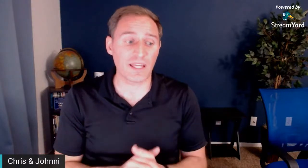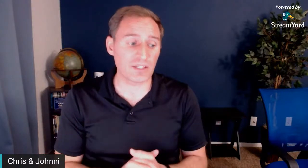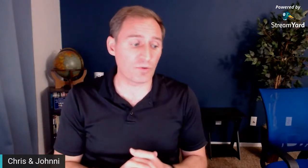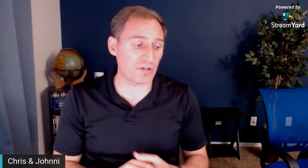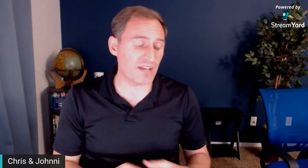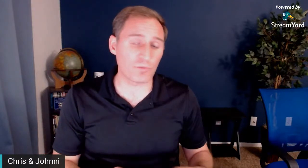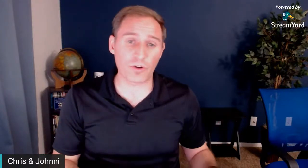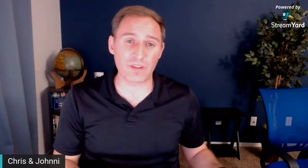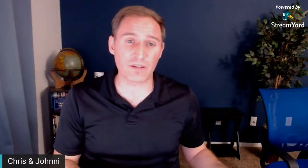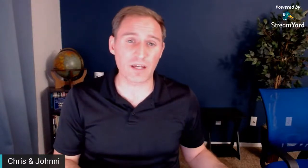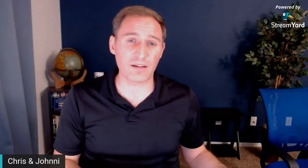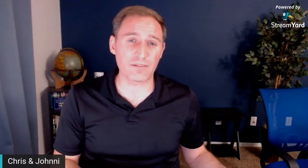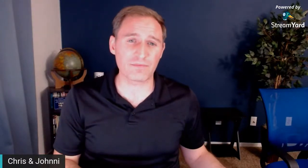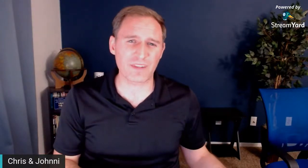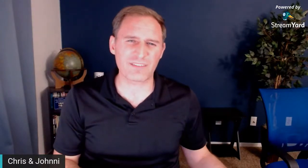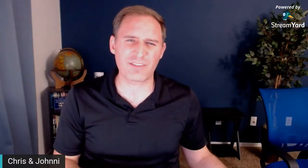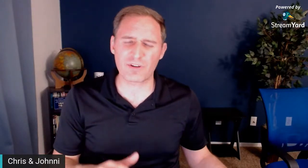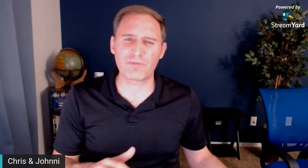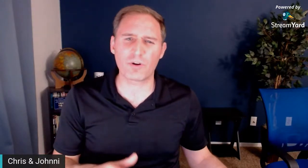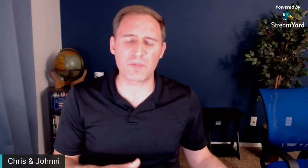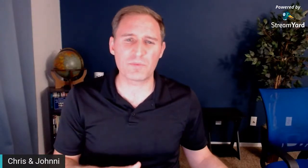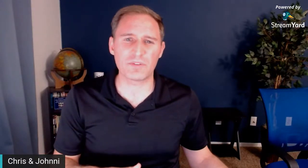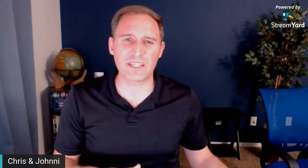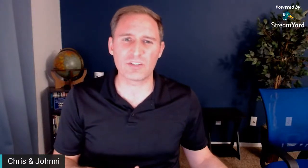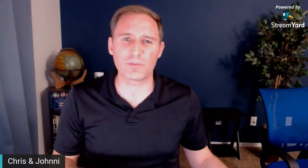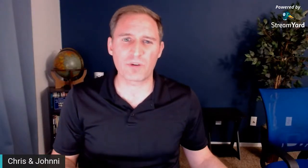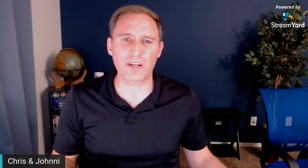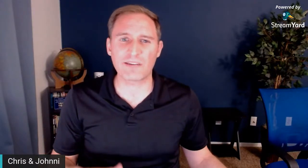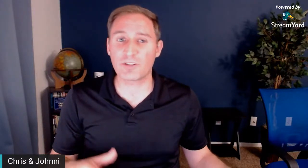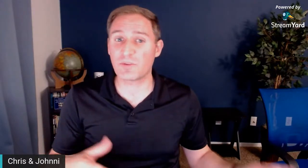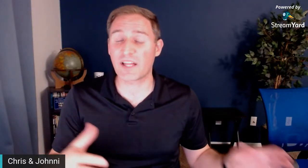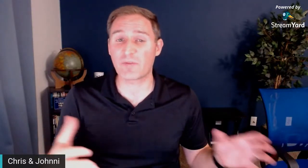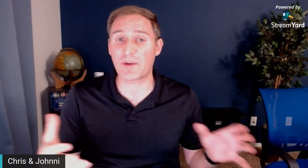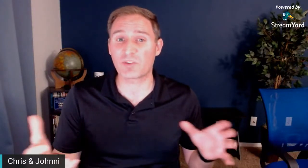and you won't have more than uh three or four people in your breakout room you'll have about